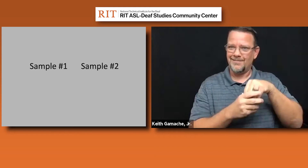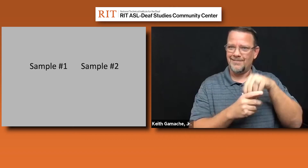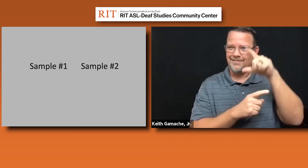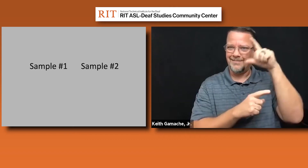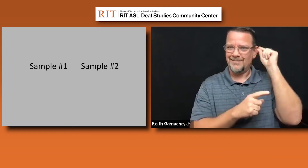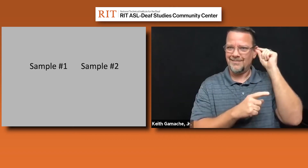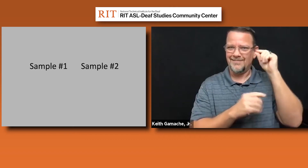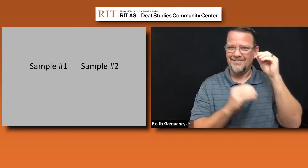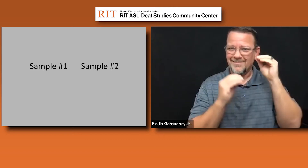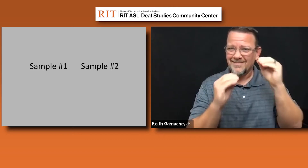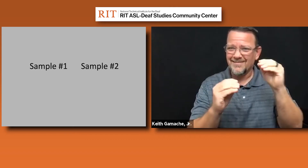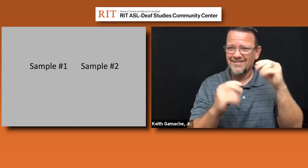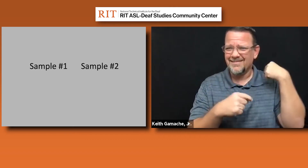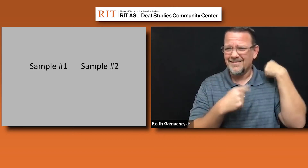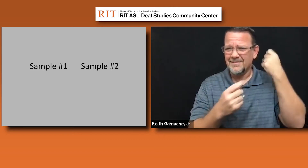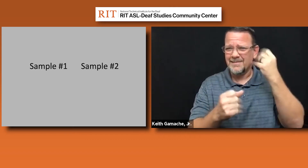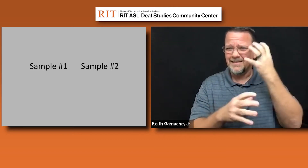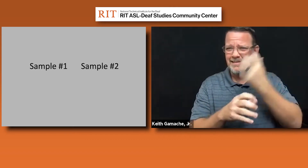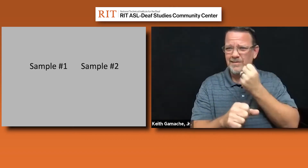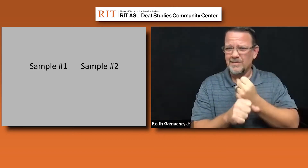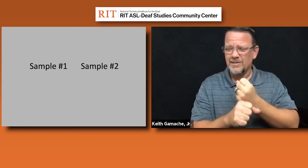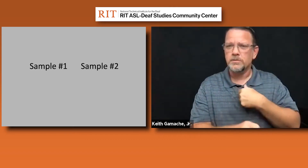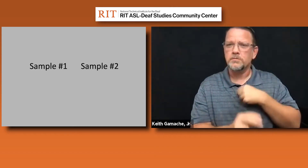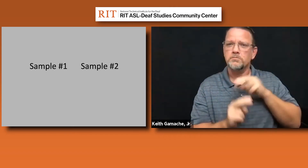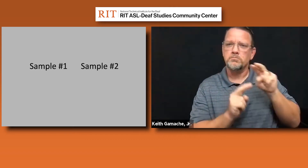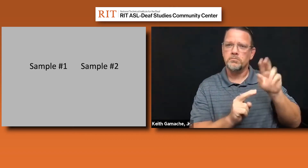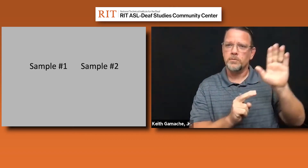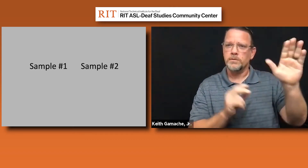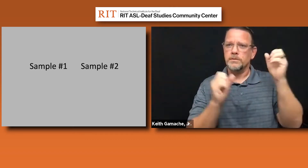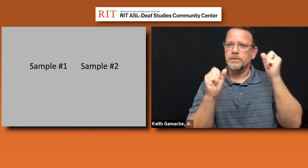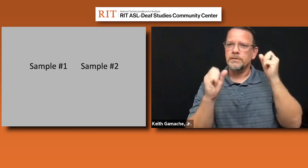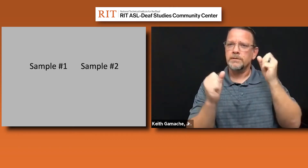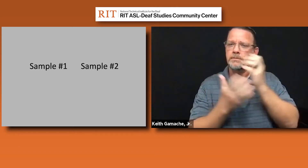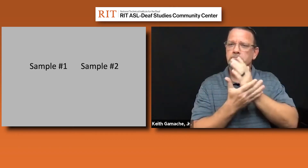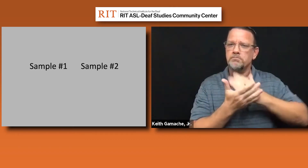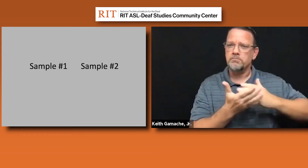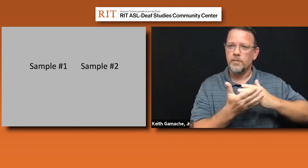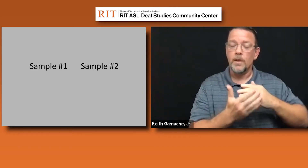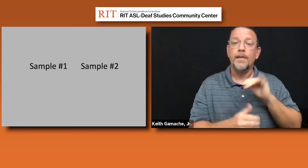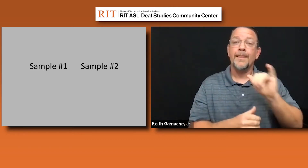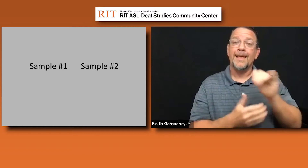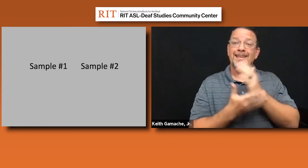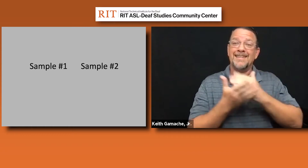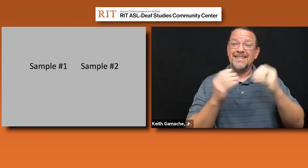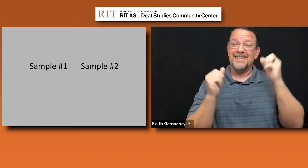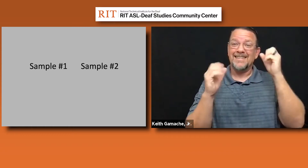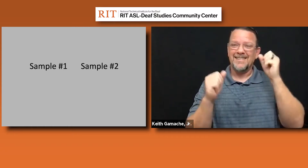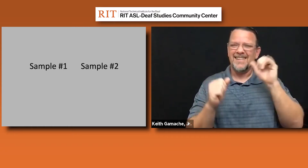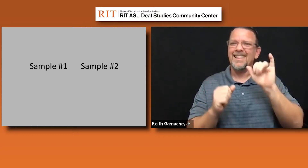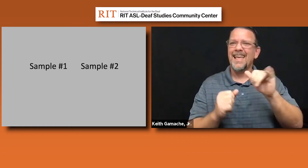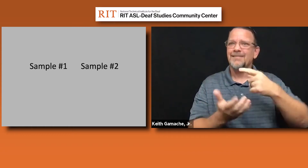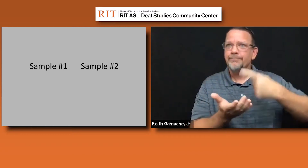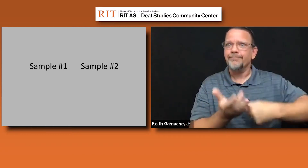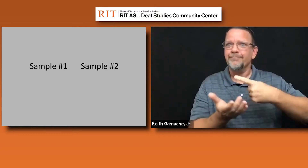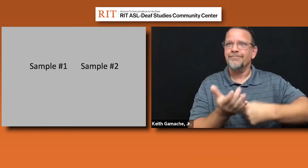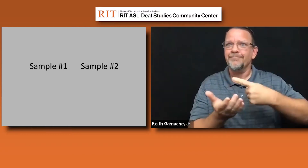She's a strong signer. She went to Gallaudet, studied at Gallaudet for many years, and so she knows her stuff,